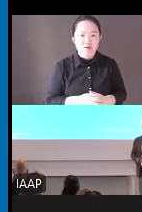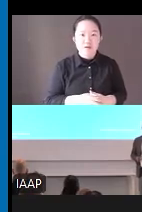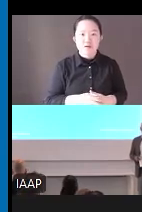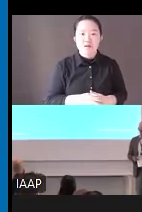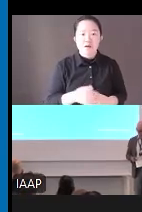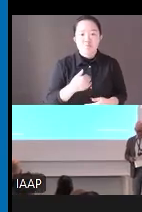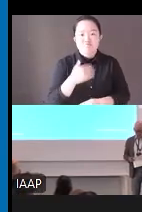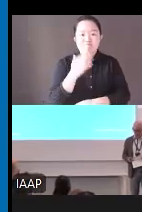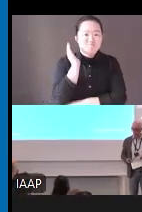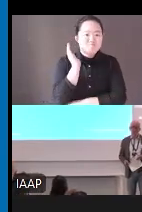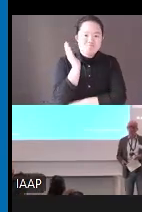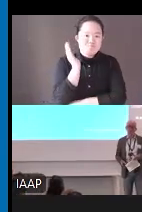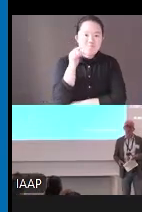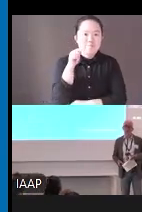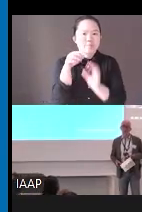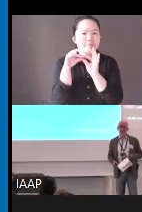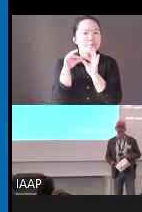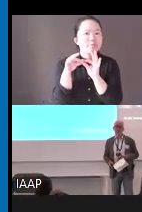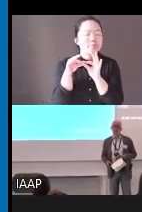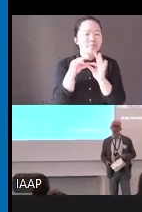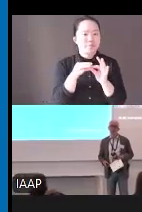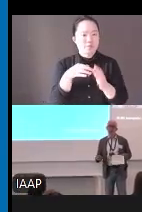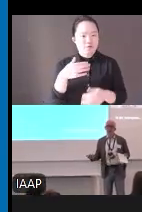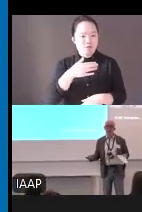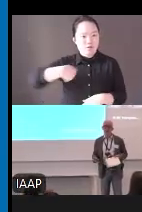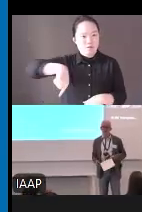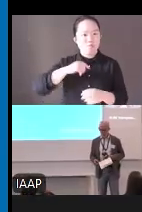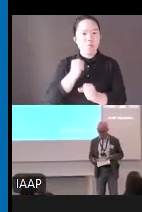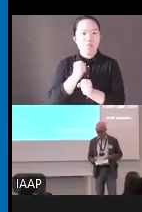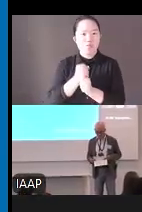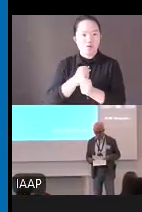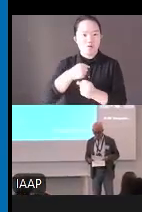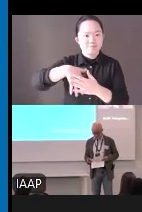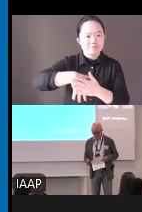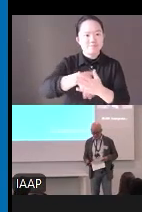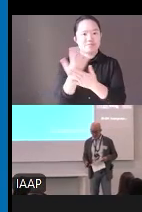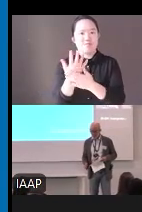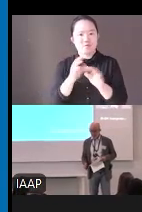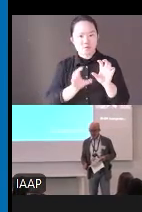and, the Nordic cooperation, on the work on the field.